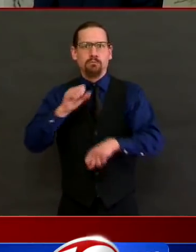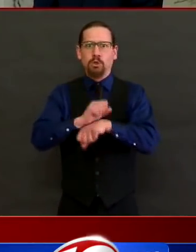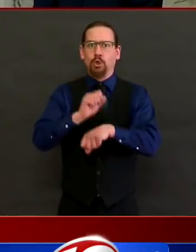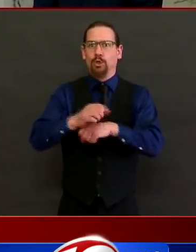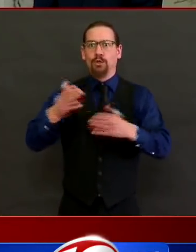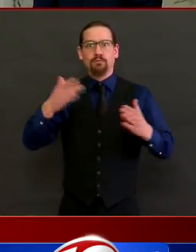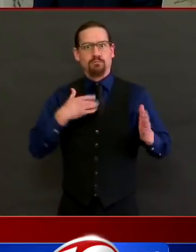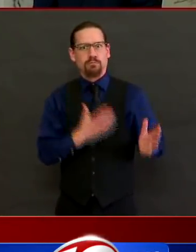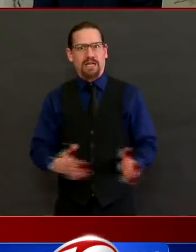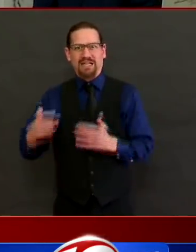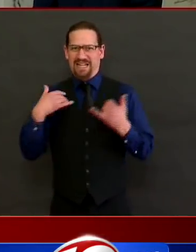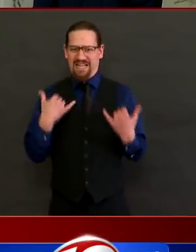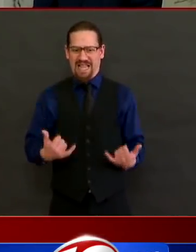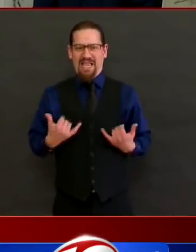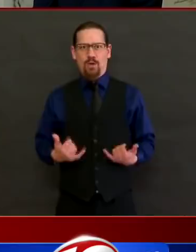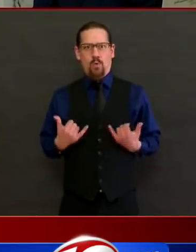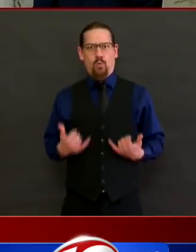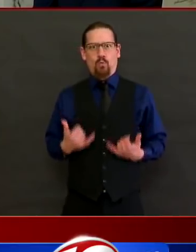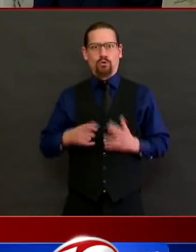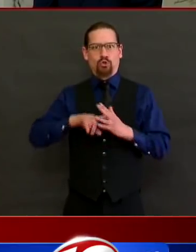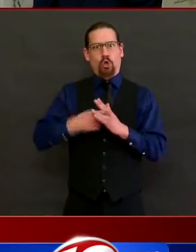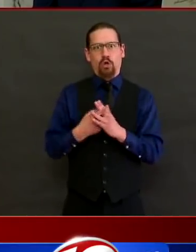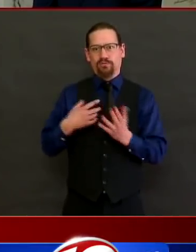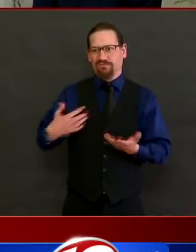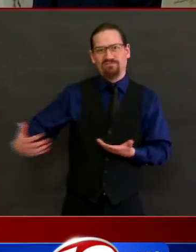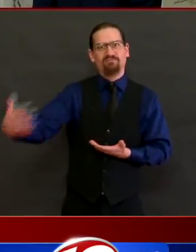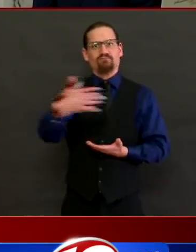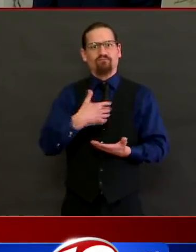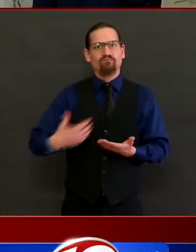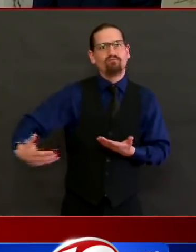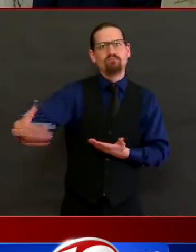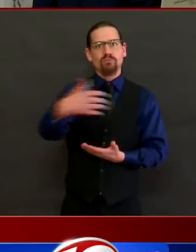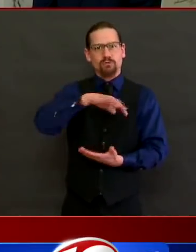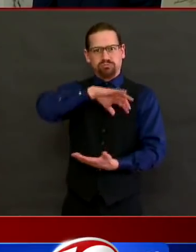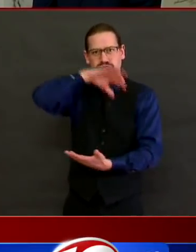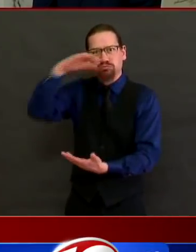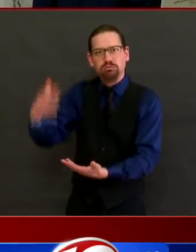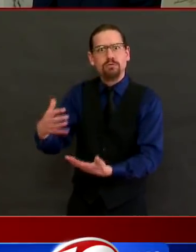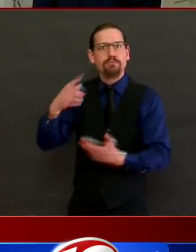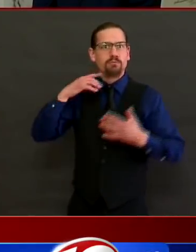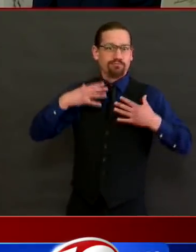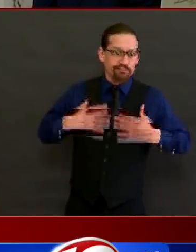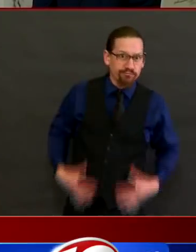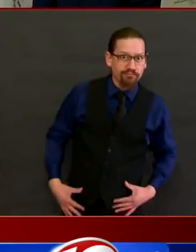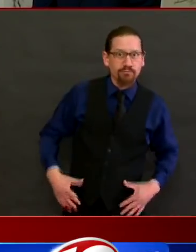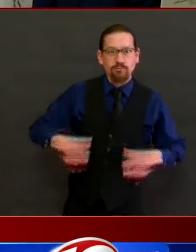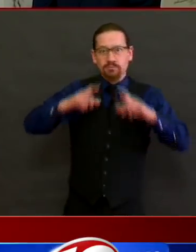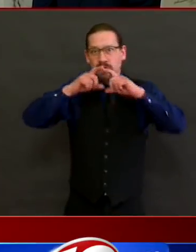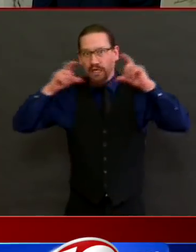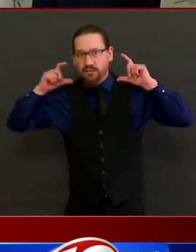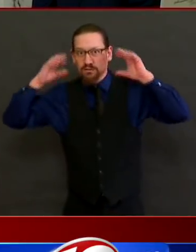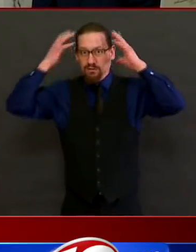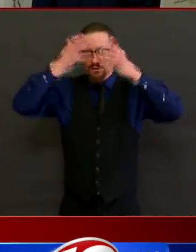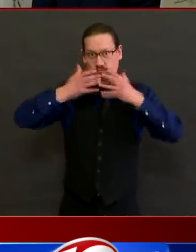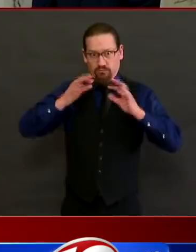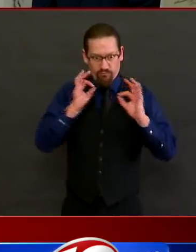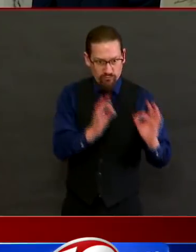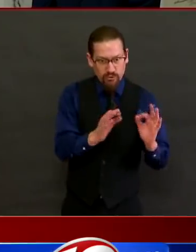AND I WILL TELL YOU, WHEN WE START TO REOPEN THE ECONOMY, YOU WILL SEE NUMBERS GO UP. IT IS GOING TO HAPPEN. SOCIAL DISTANCING IS WHAT IS SAVING US.